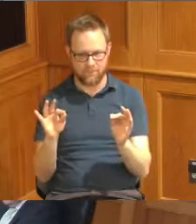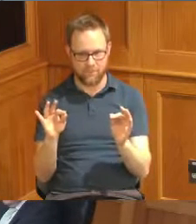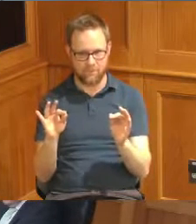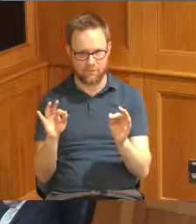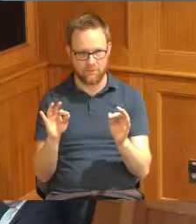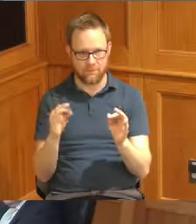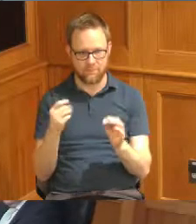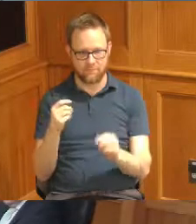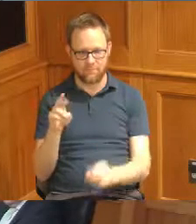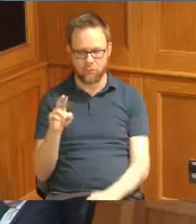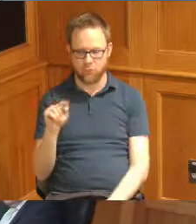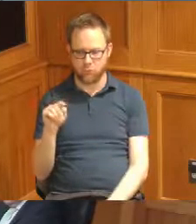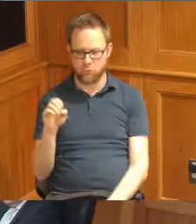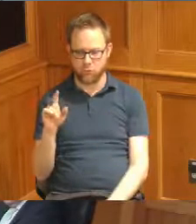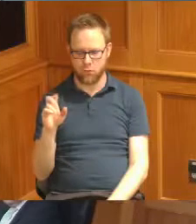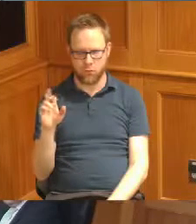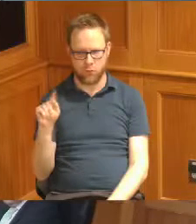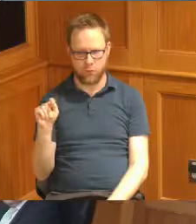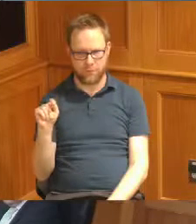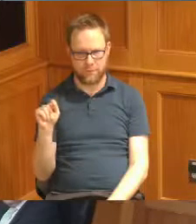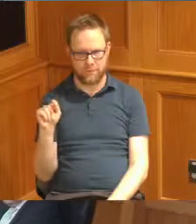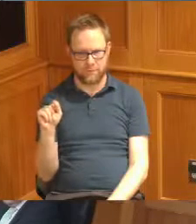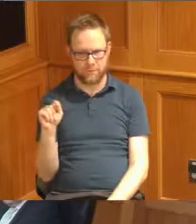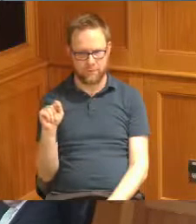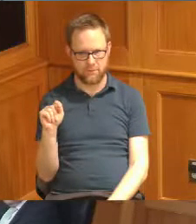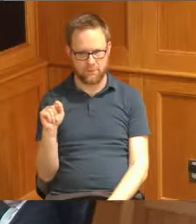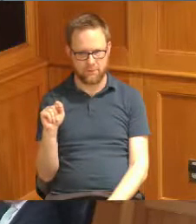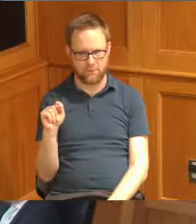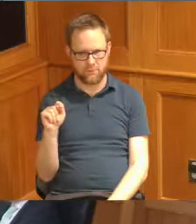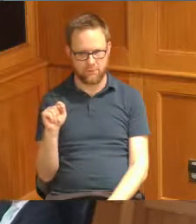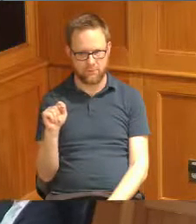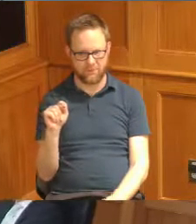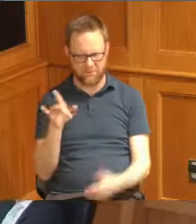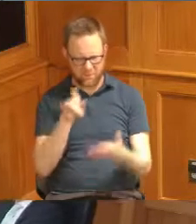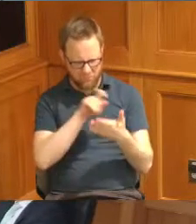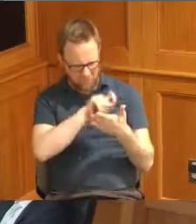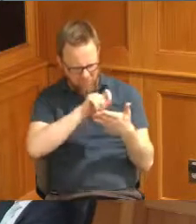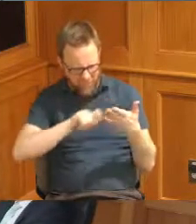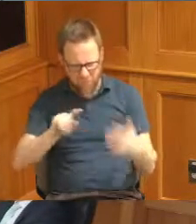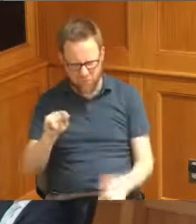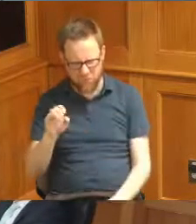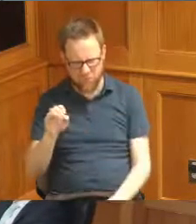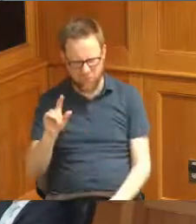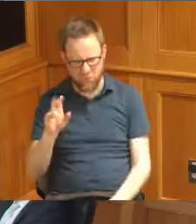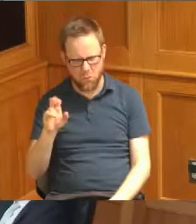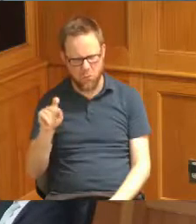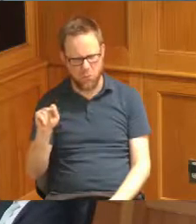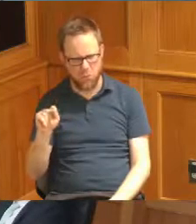Mr Tolbert at work on his handwriting Mr Tolbert come on up you got the floor for two minutes